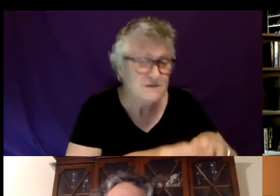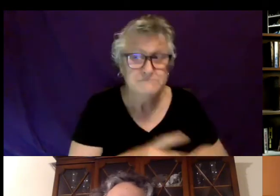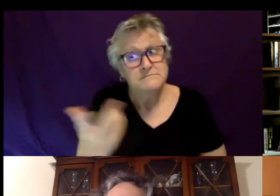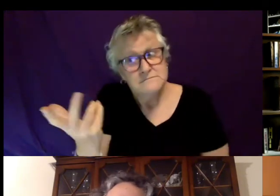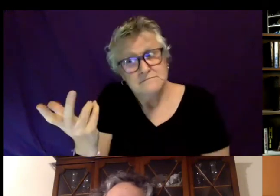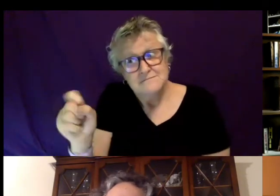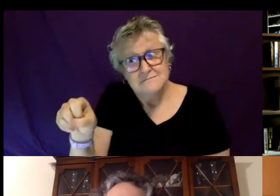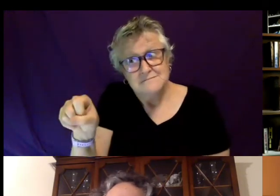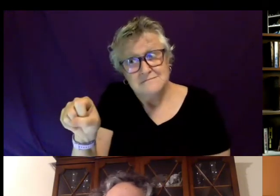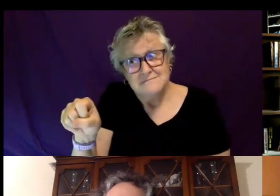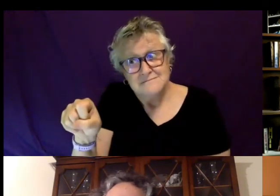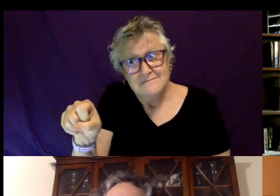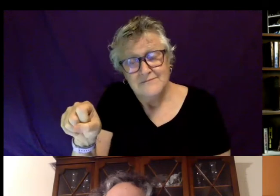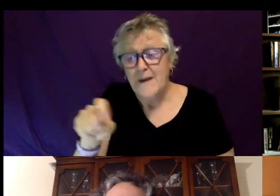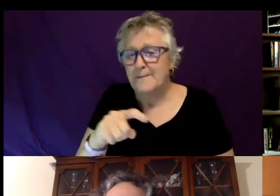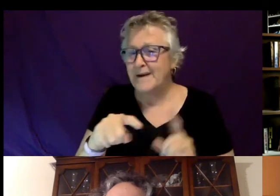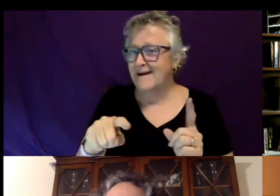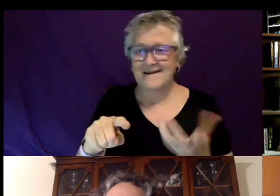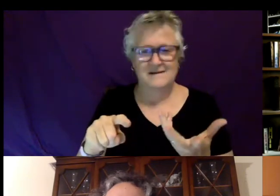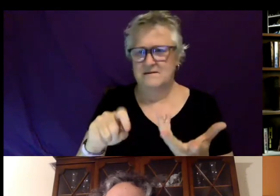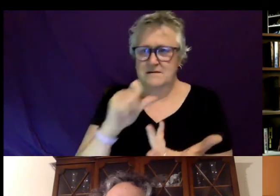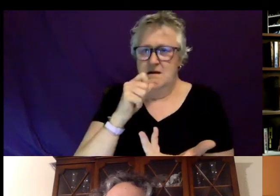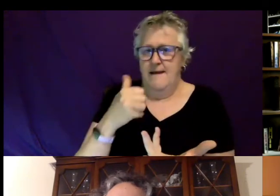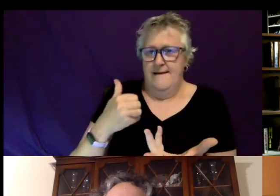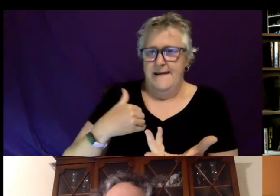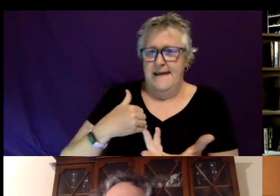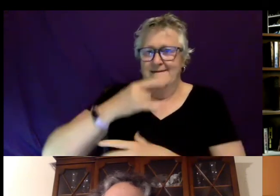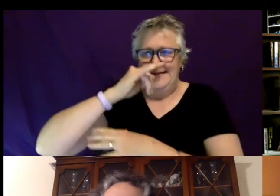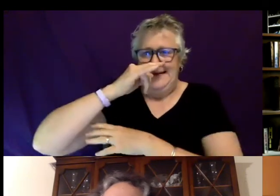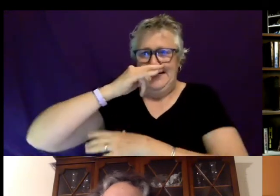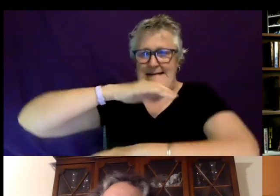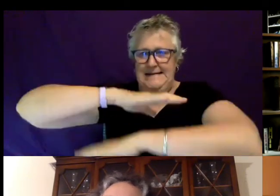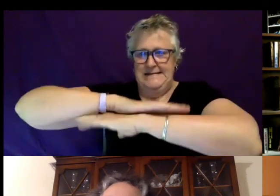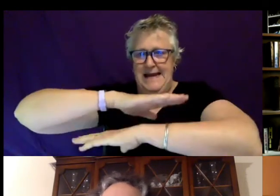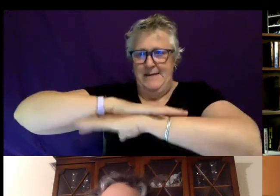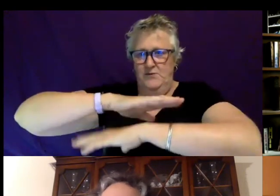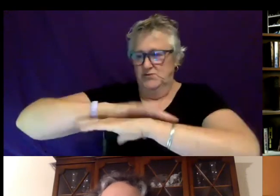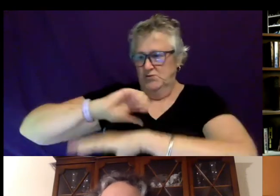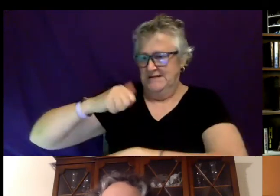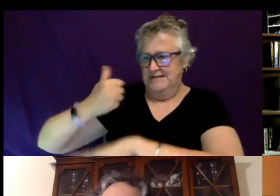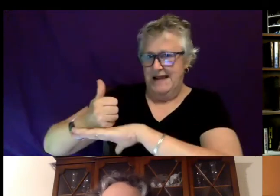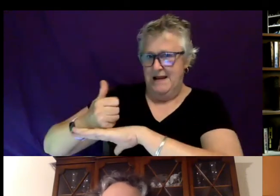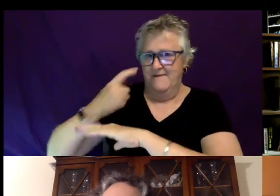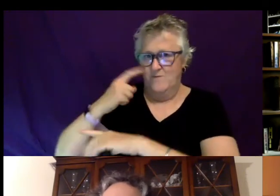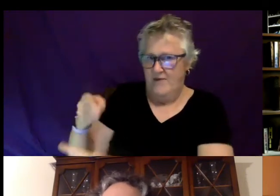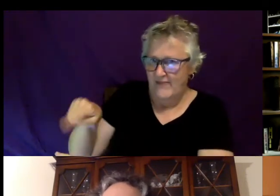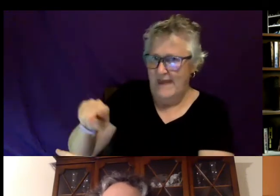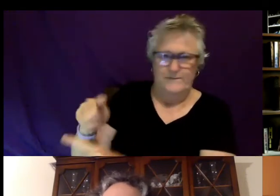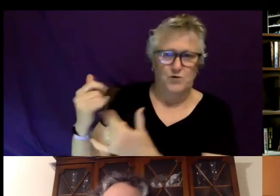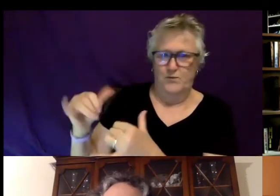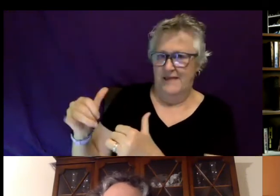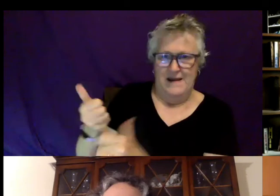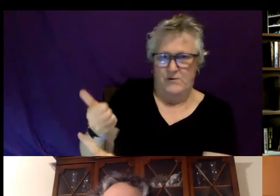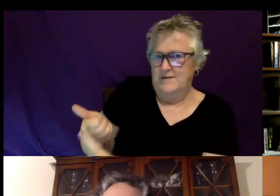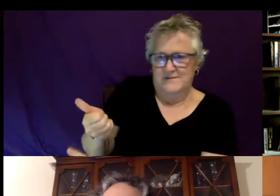I didn't have a kiddy table set up for kids to play with the stuff themselves. I would, you know, they would be interested in-- curious kids-- I would let